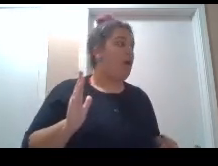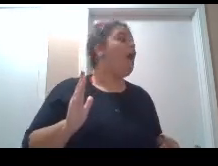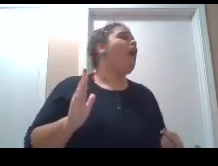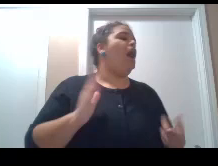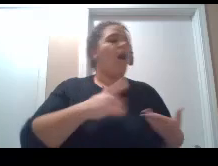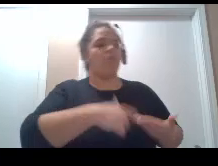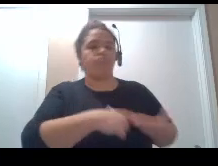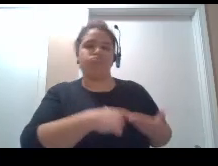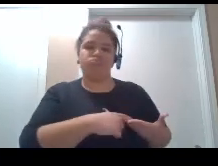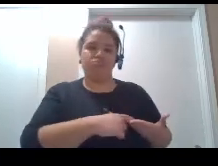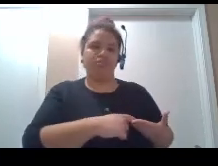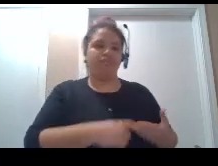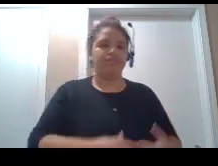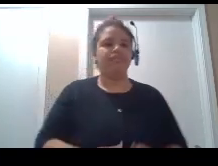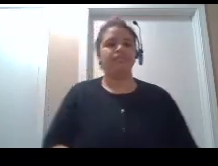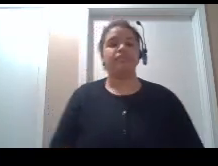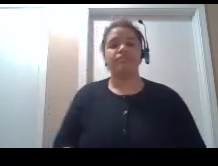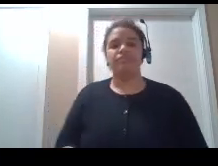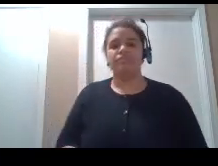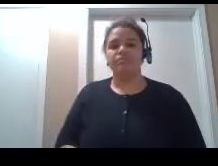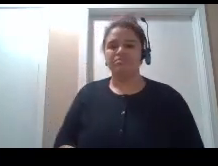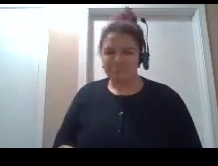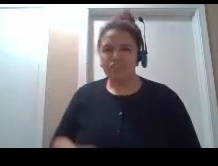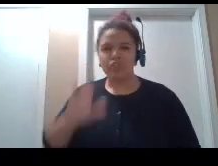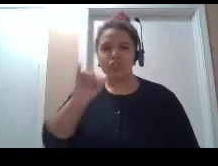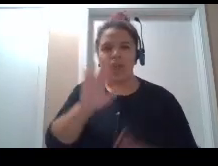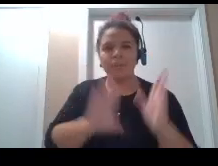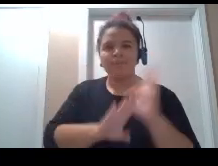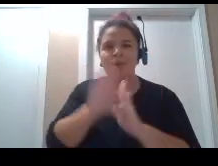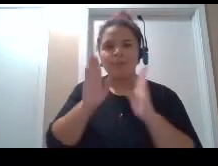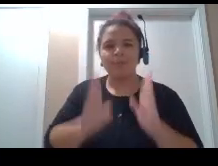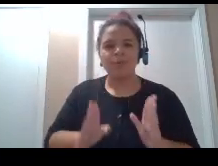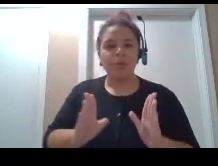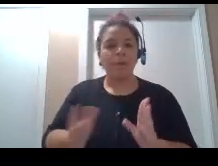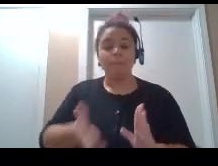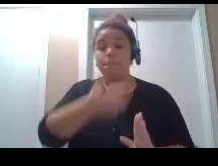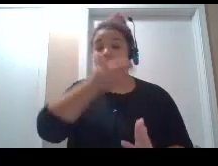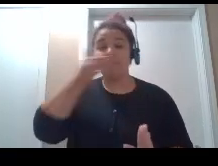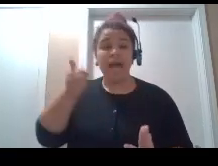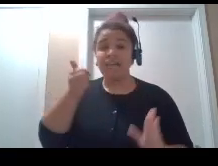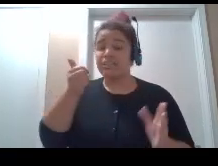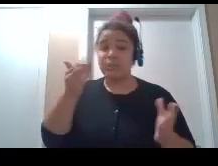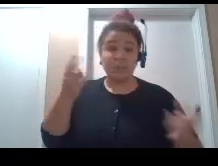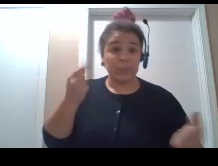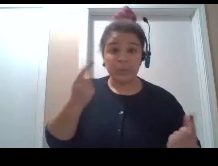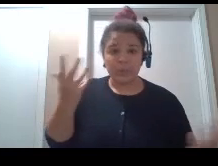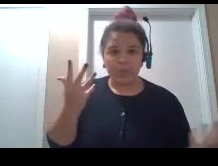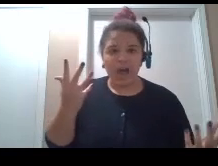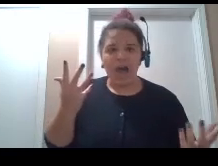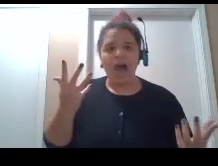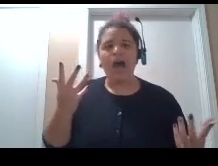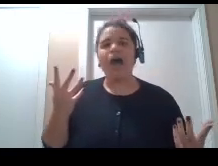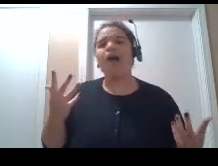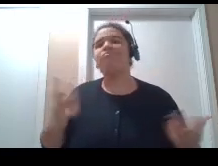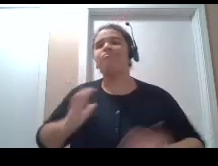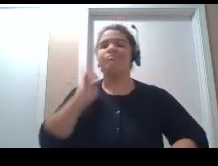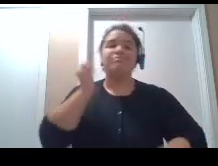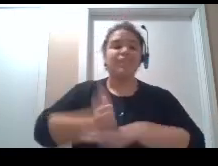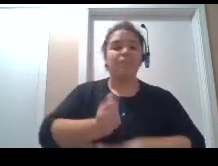The most beneficial activity a job developer can do with the candidate to prepare for an interview is to conduct mock interviews.